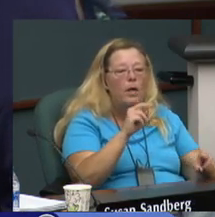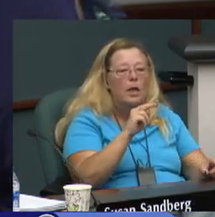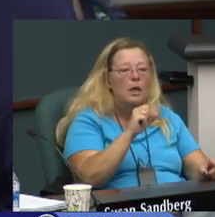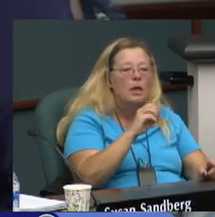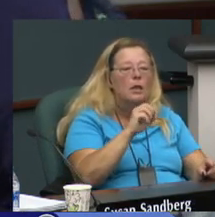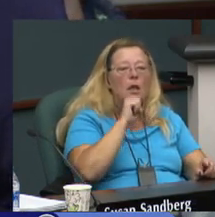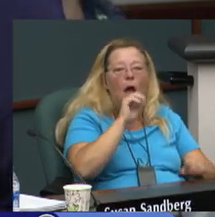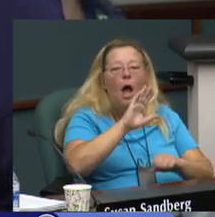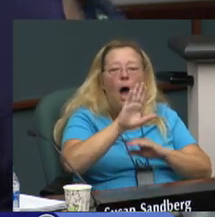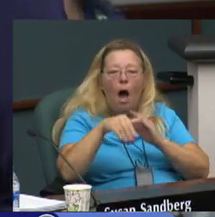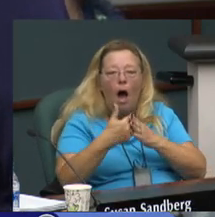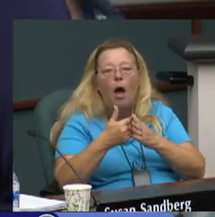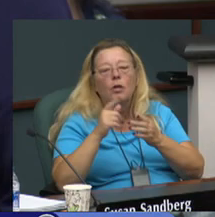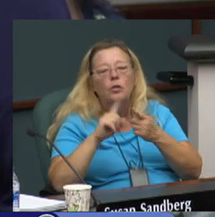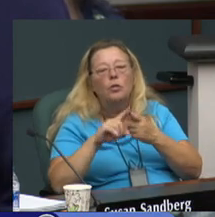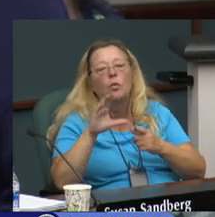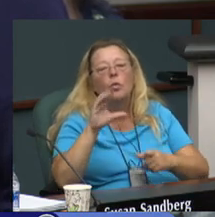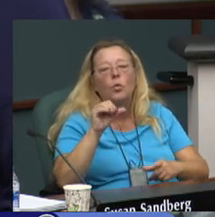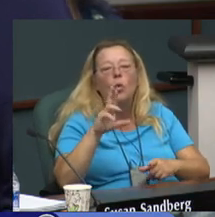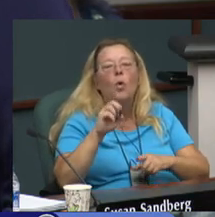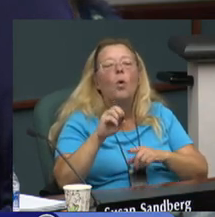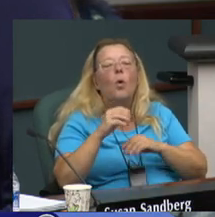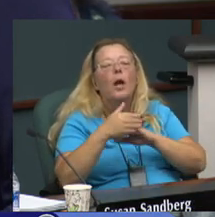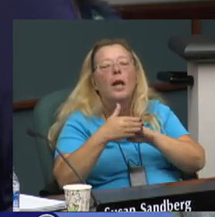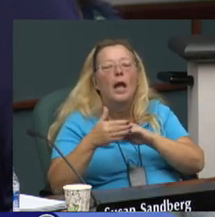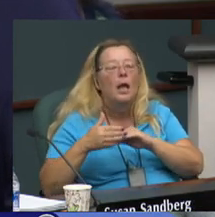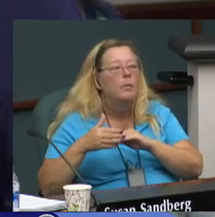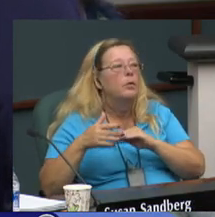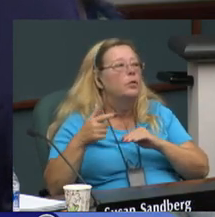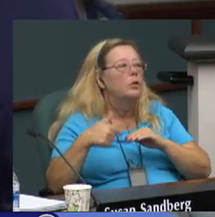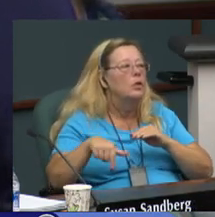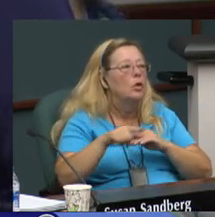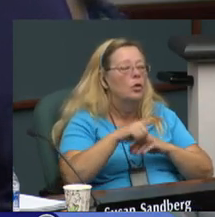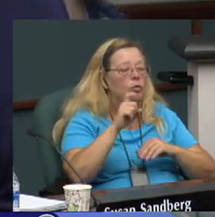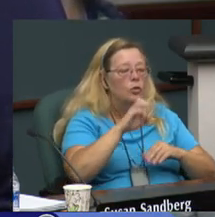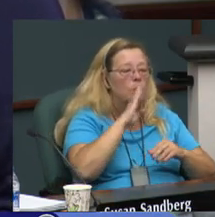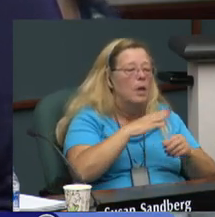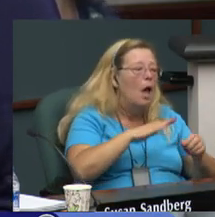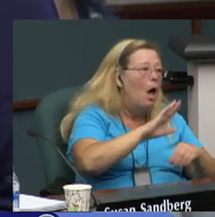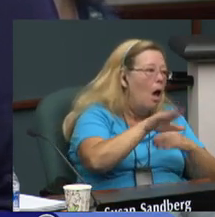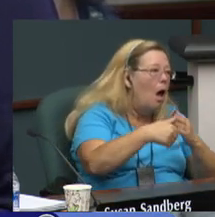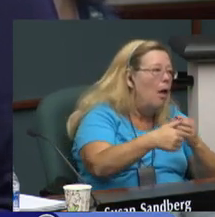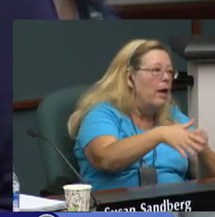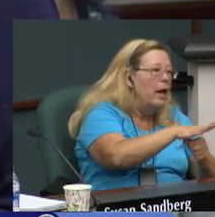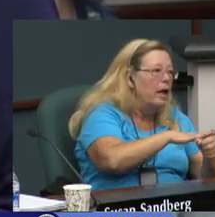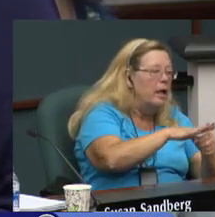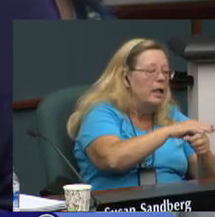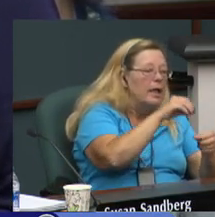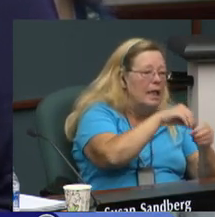core neighborhoods it should be in the areas all around the city and keeping a